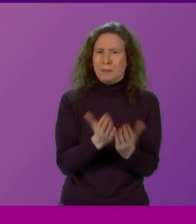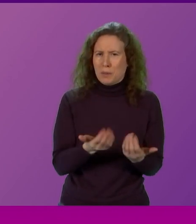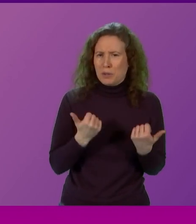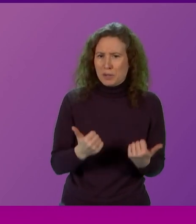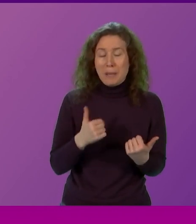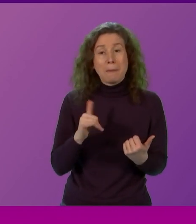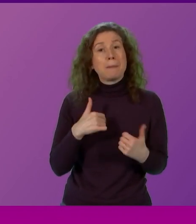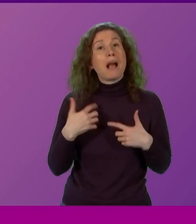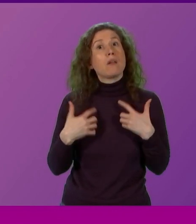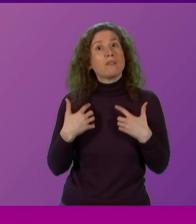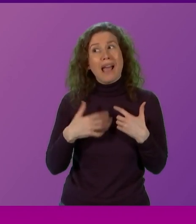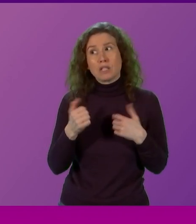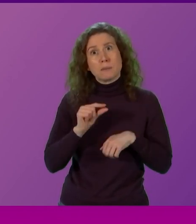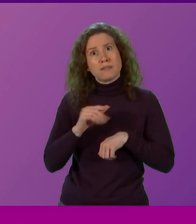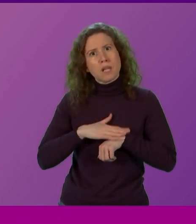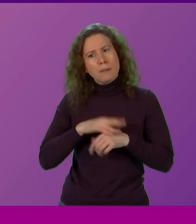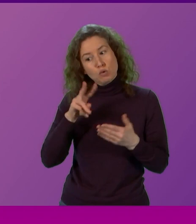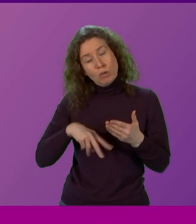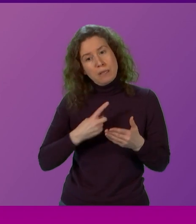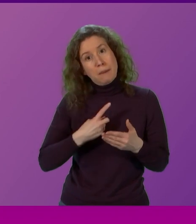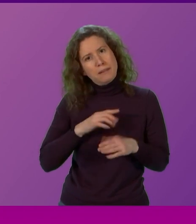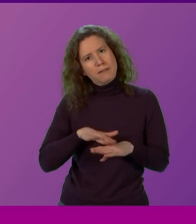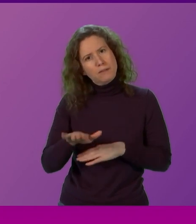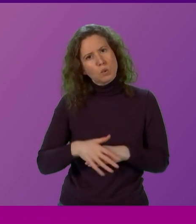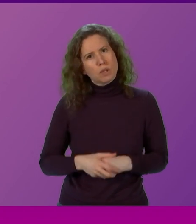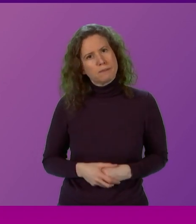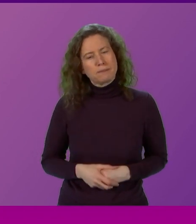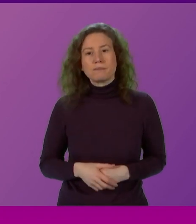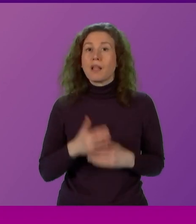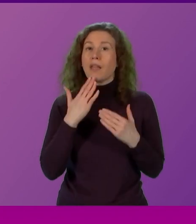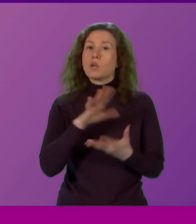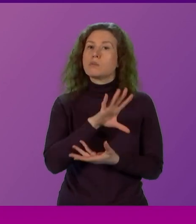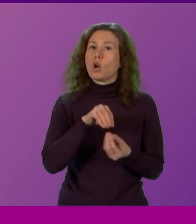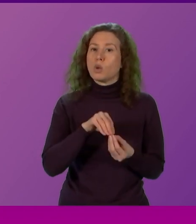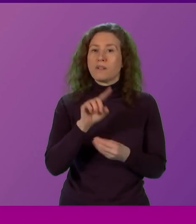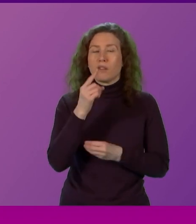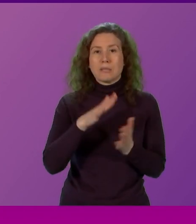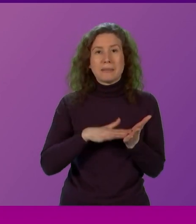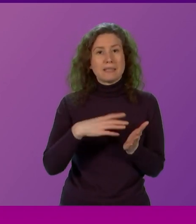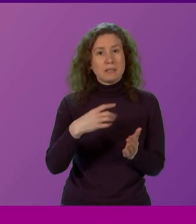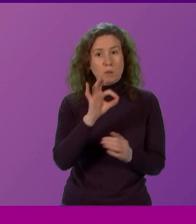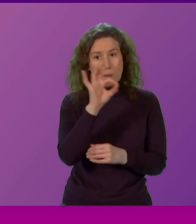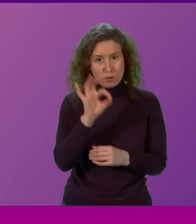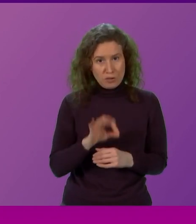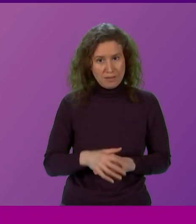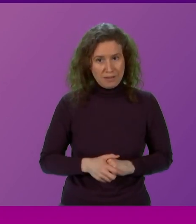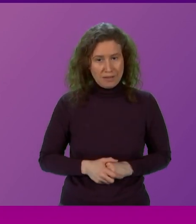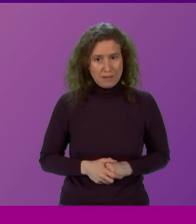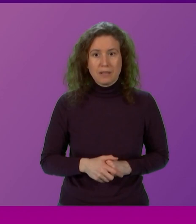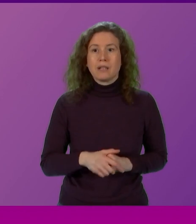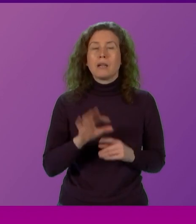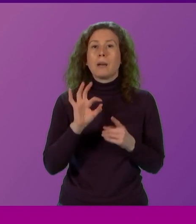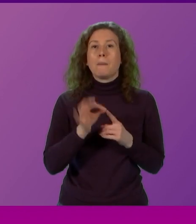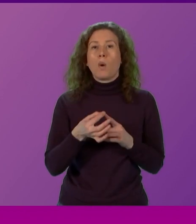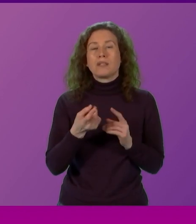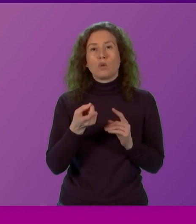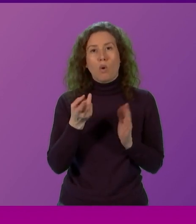Perhaps I even look forward to having a bit more time to read books in future.